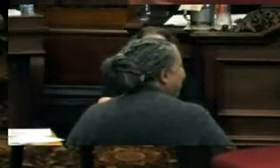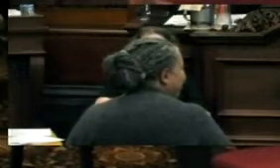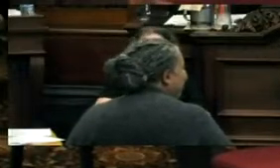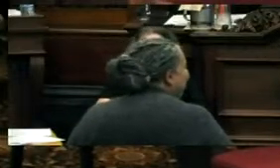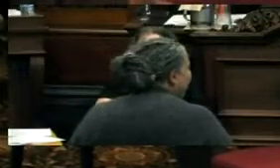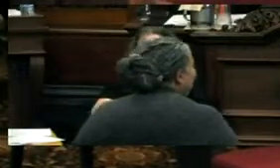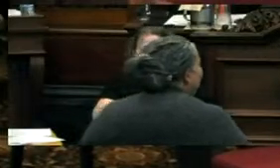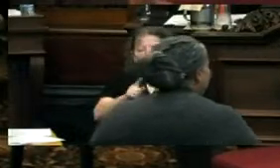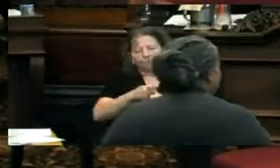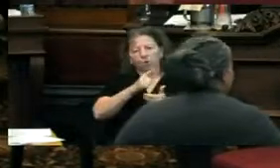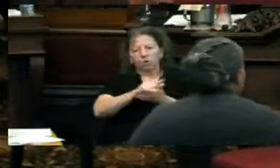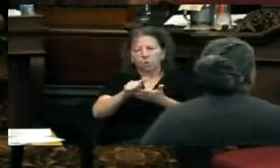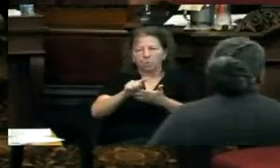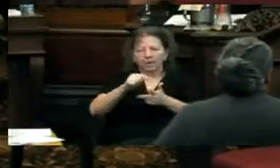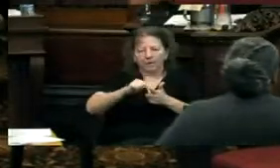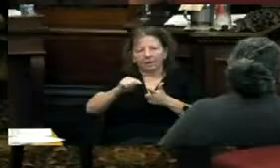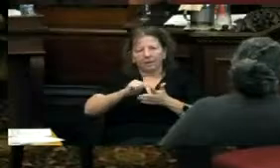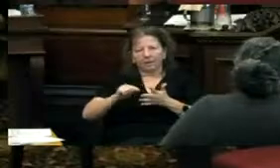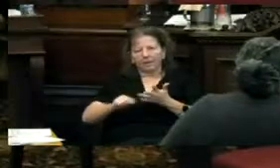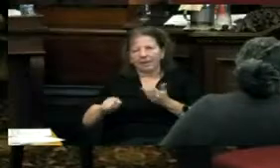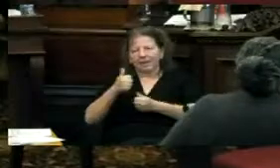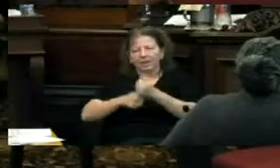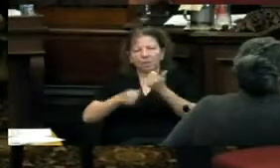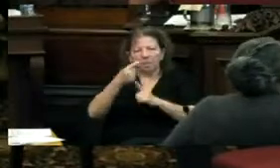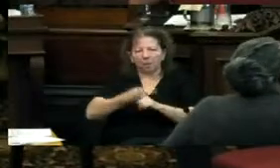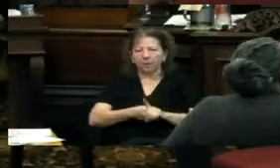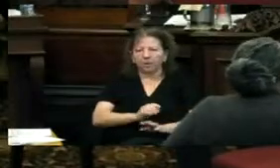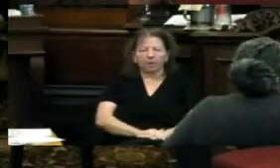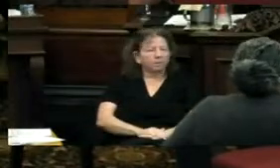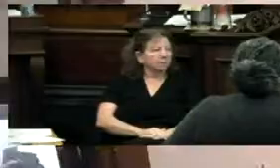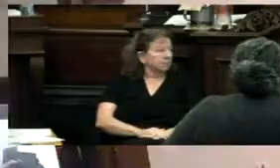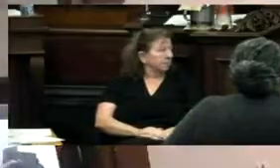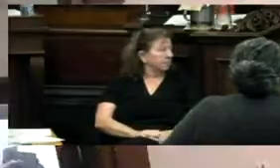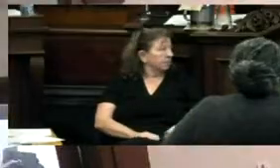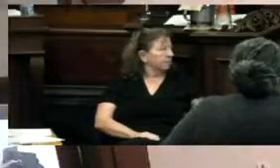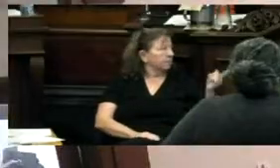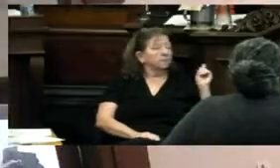of those things. That's wonderful. About a week after